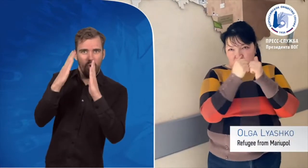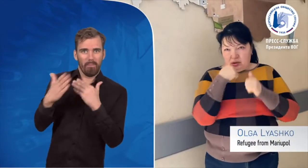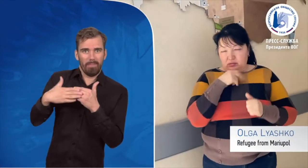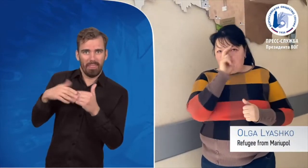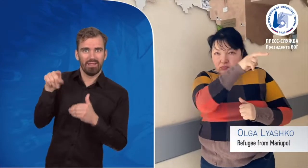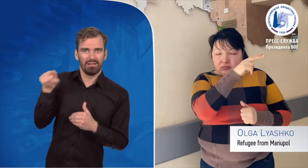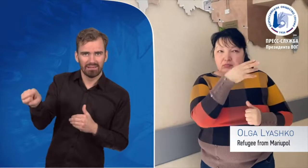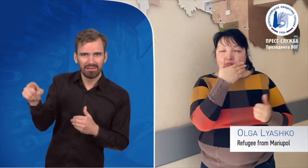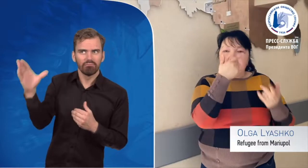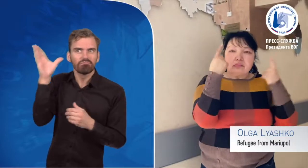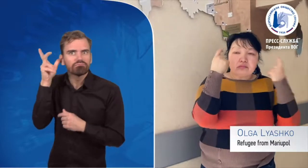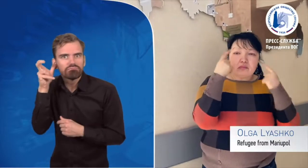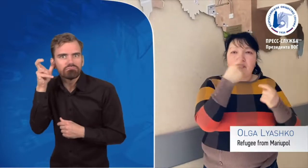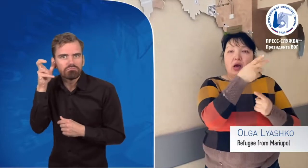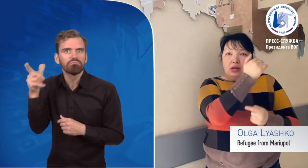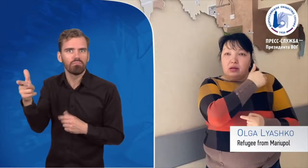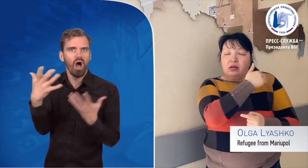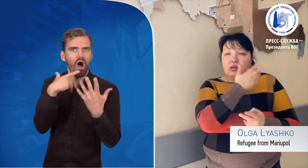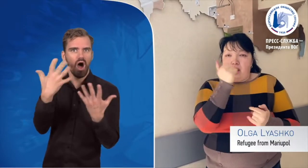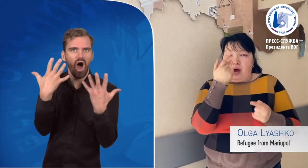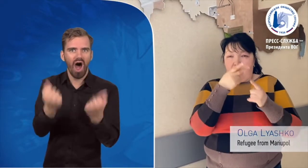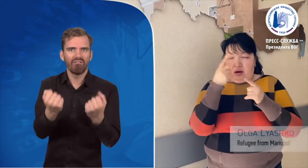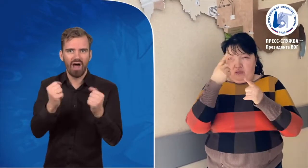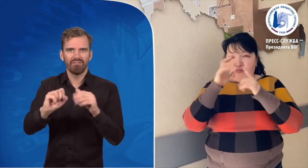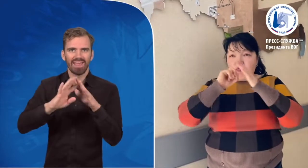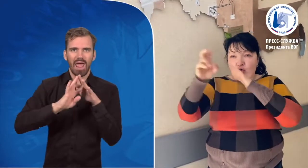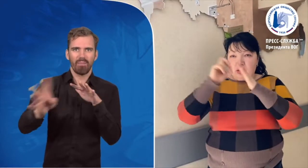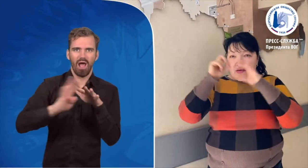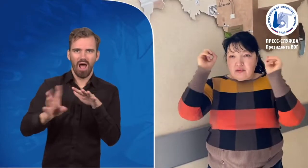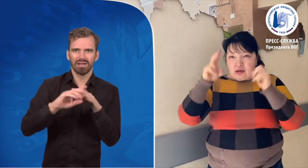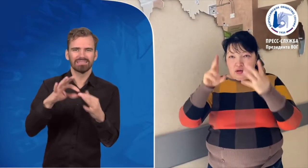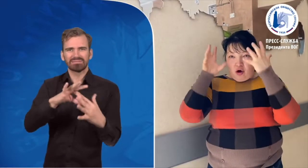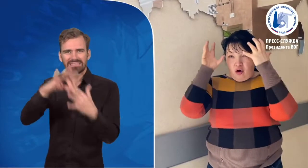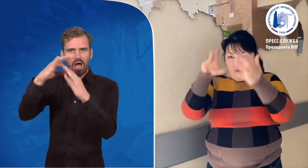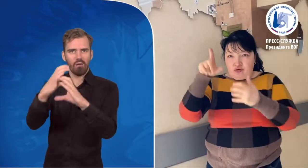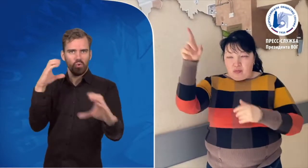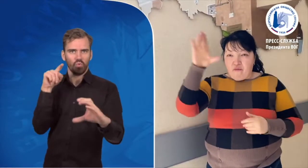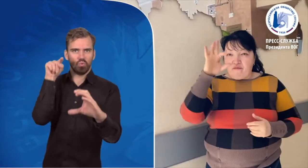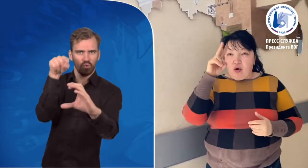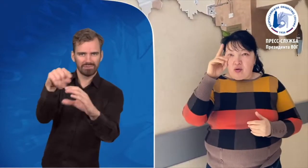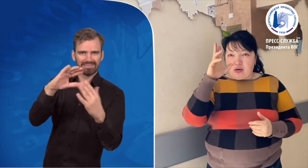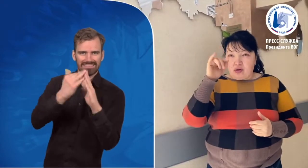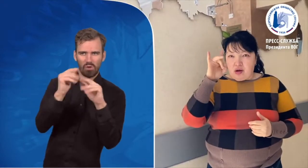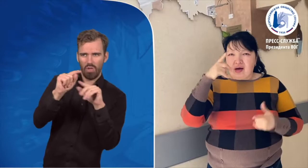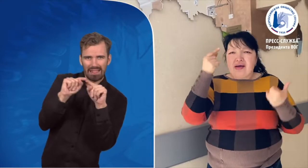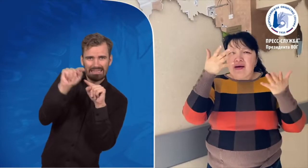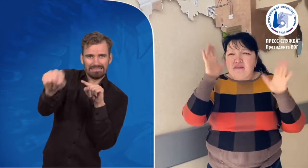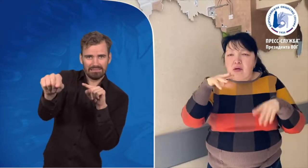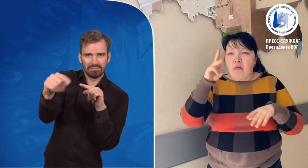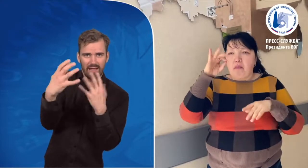was being prepared for evacuation in the suburbs of Mariupol to the refugee reception center in the village of Volodarskoye. We wasted no time in looking for ways to get there.